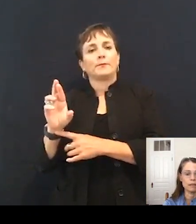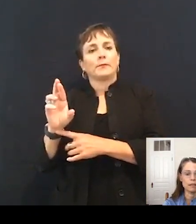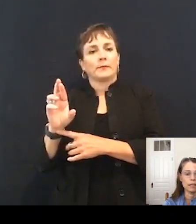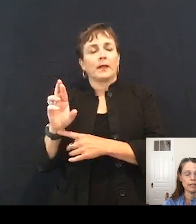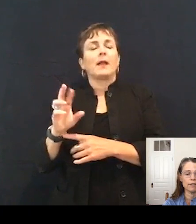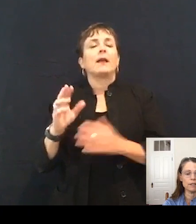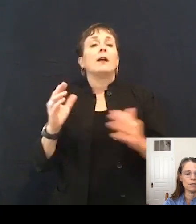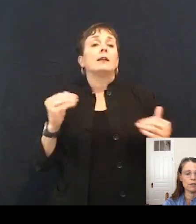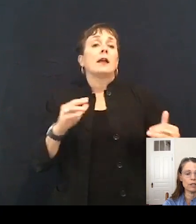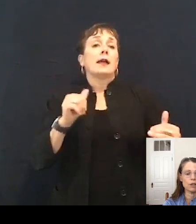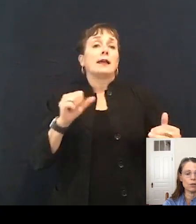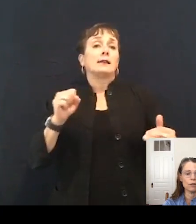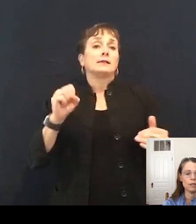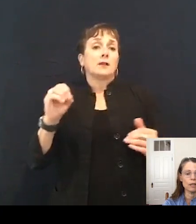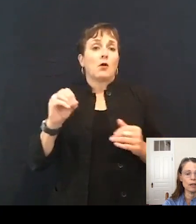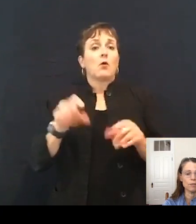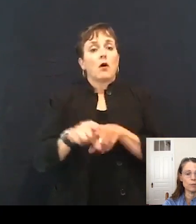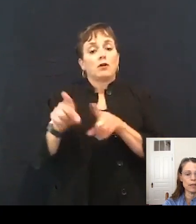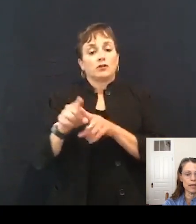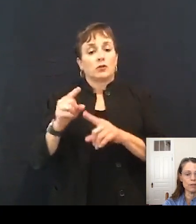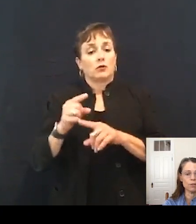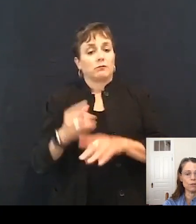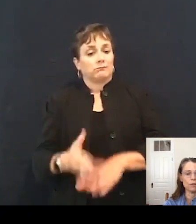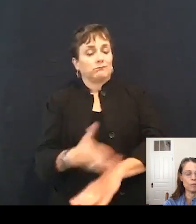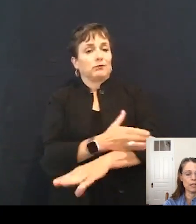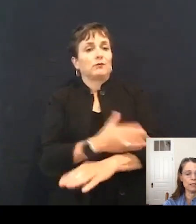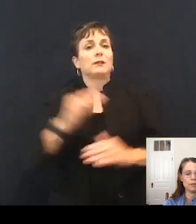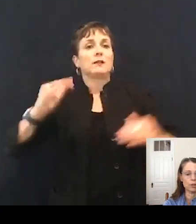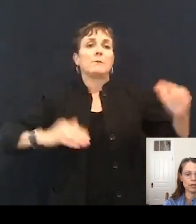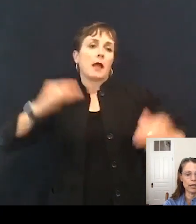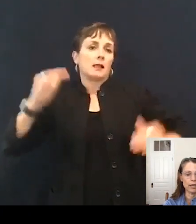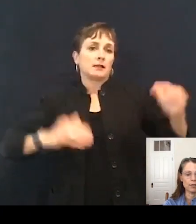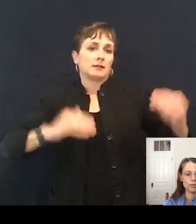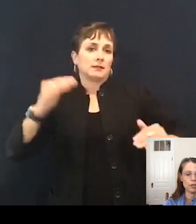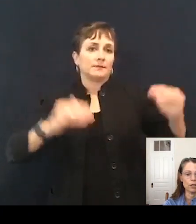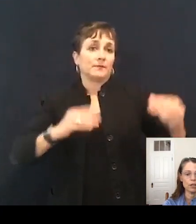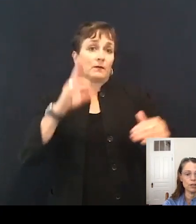In this video of the behavior of the mice in their cage,